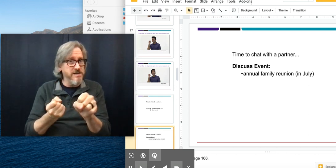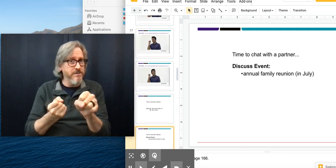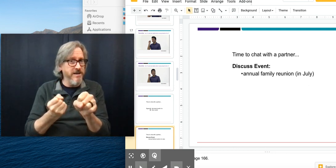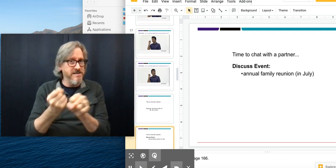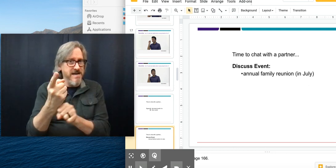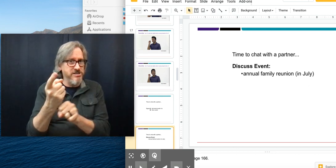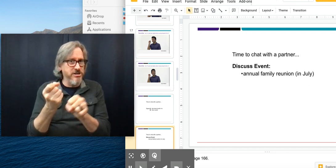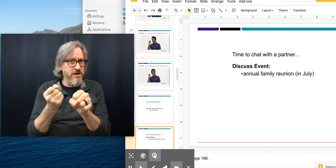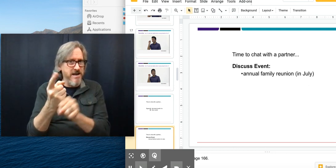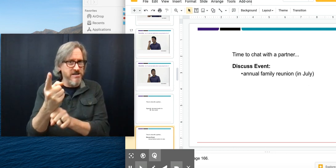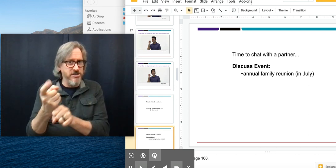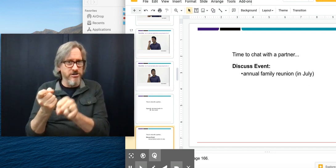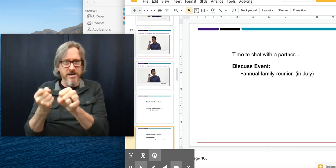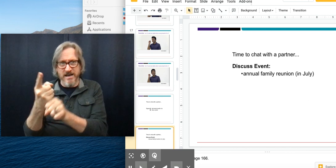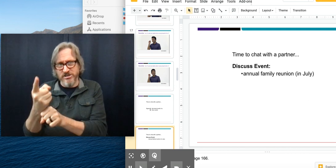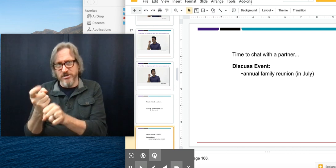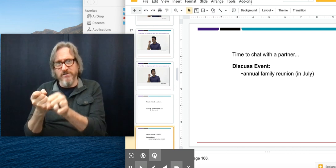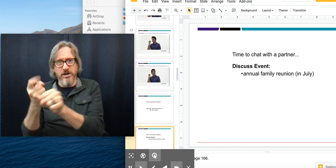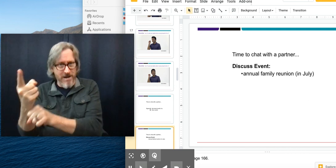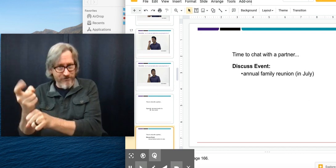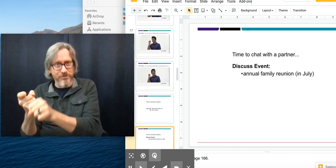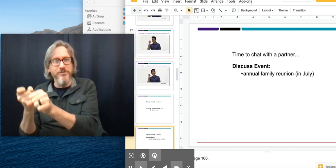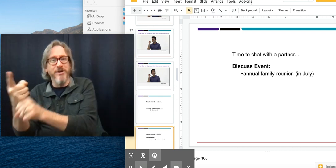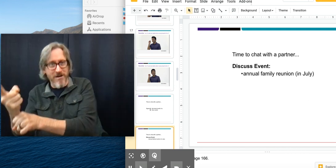because it means next year and next year and next year and the year after and the